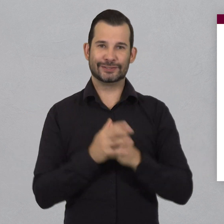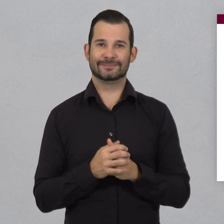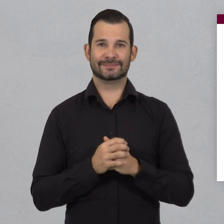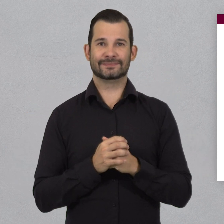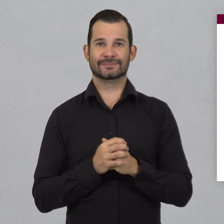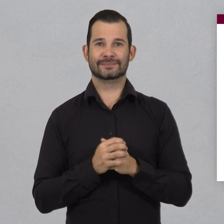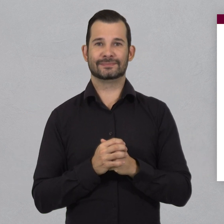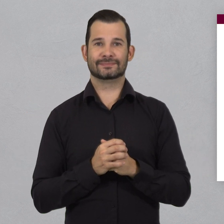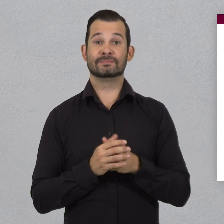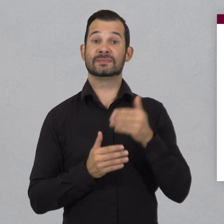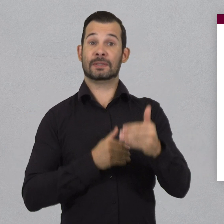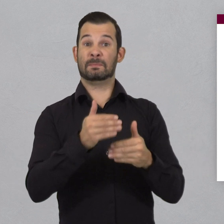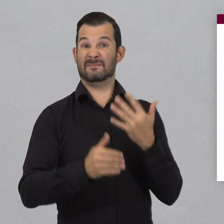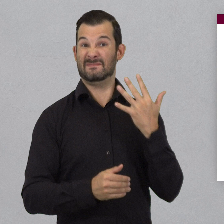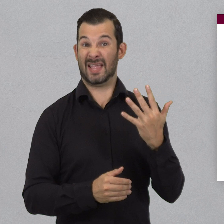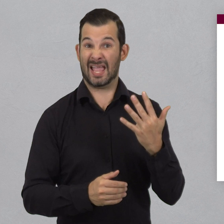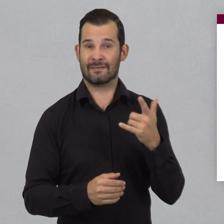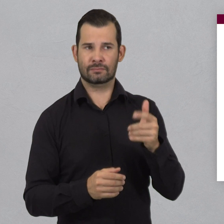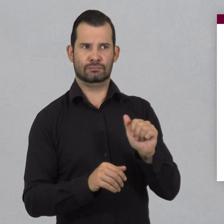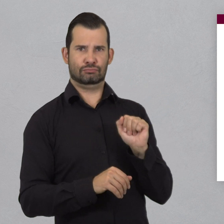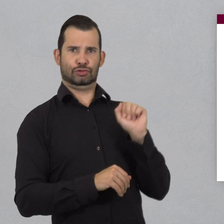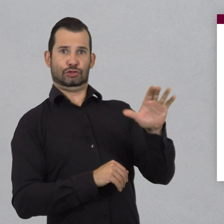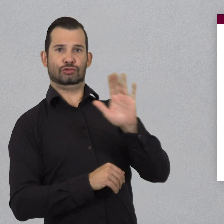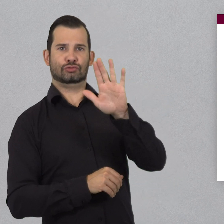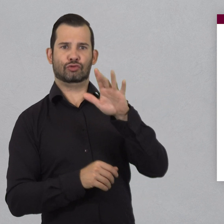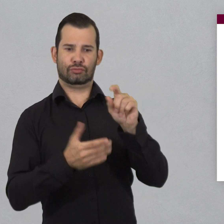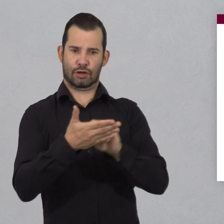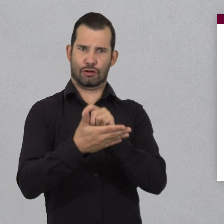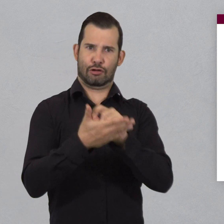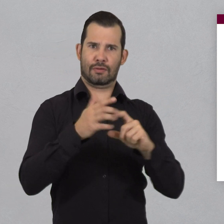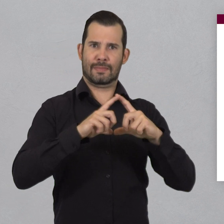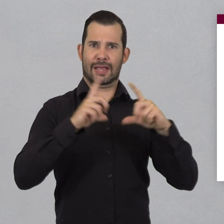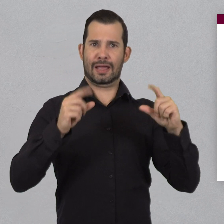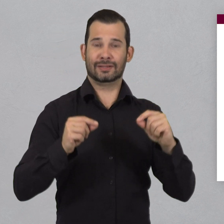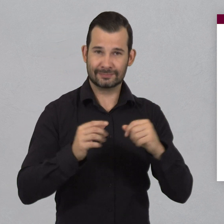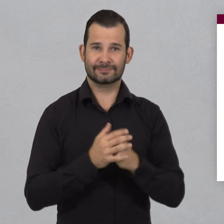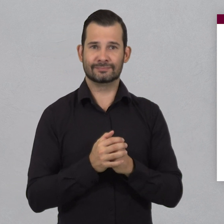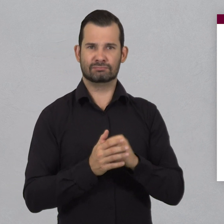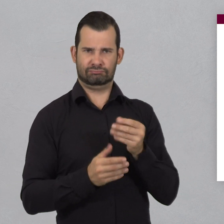Return your marked ballot Return your ballot to the election